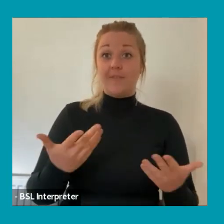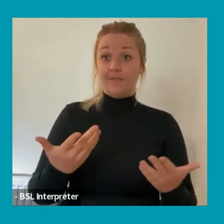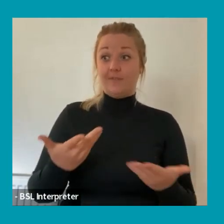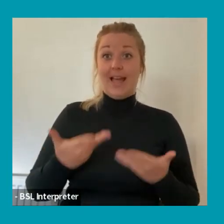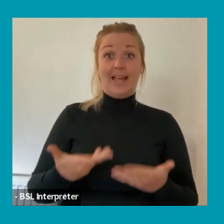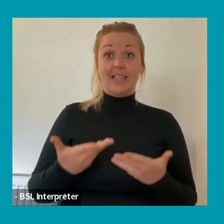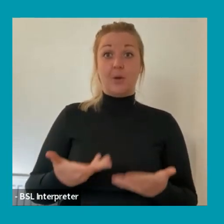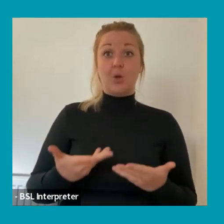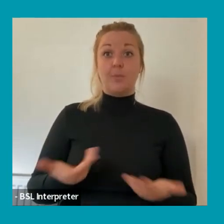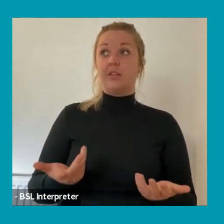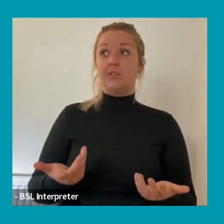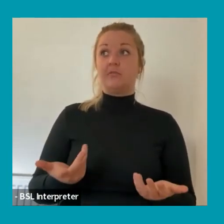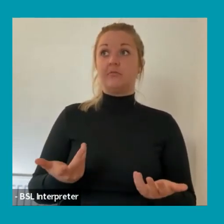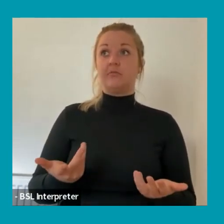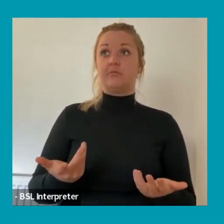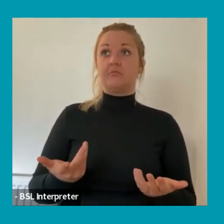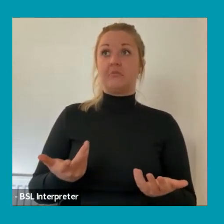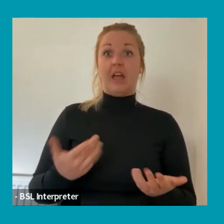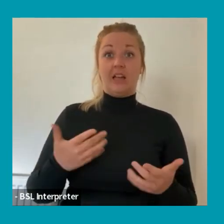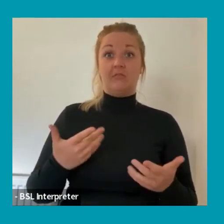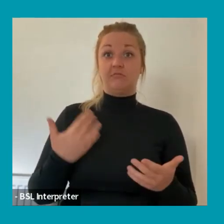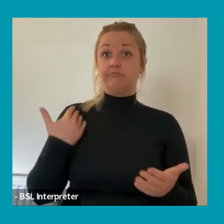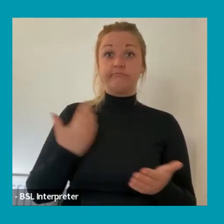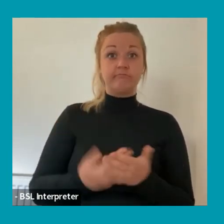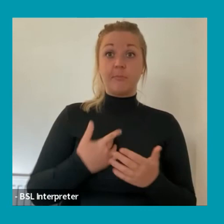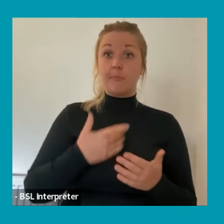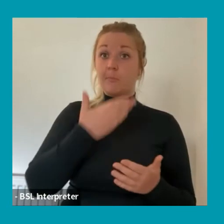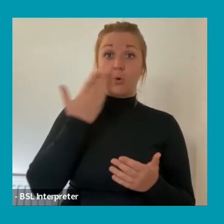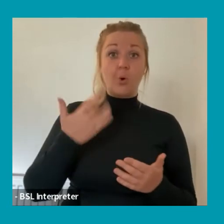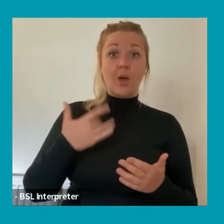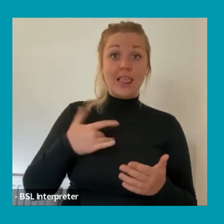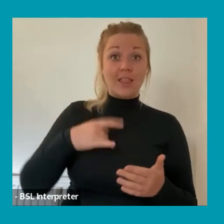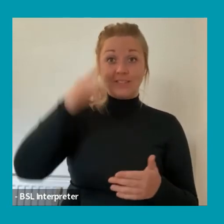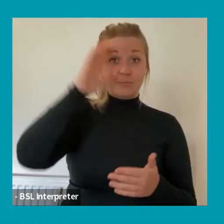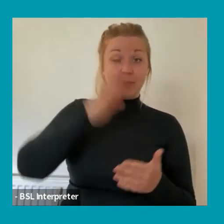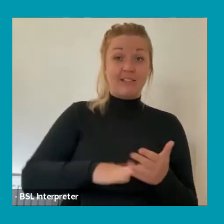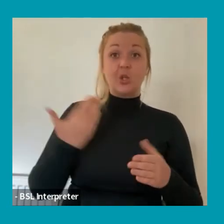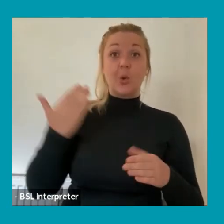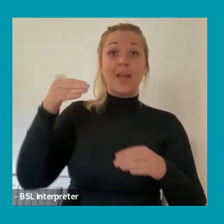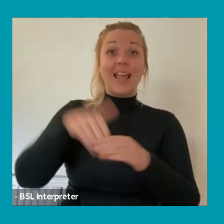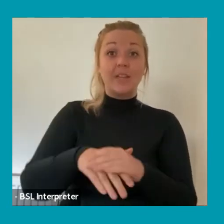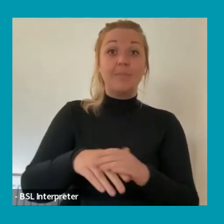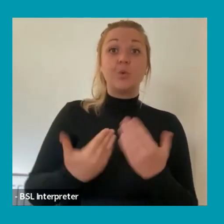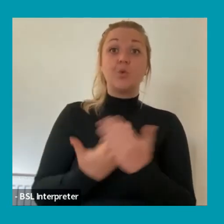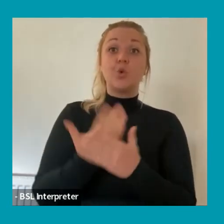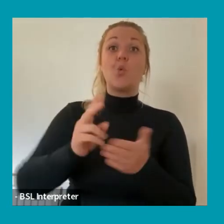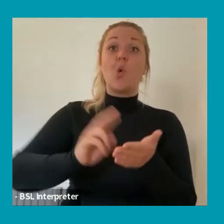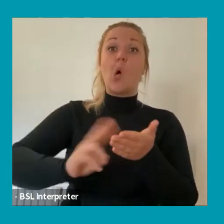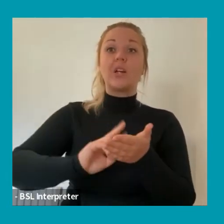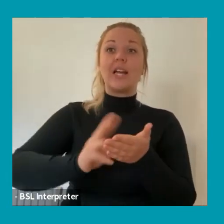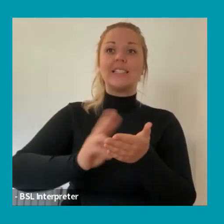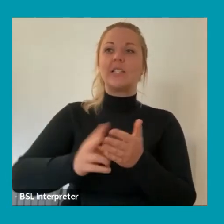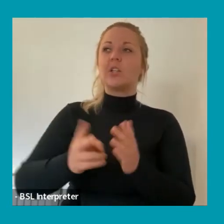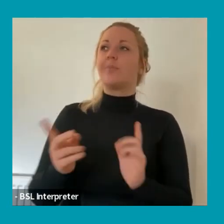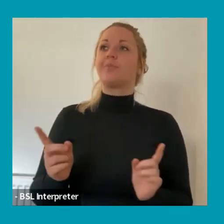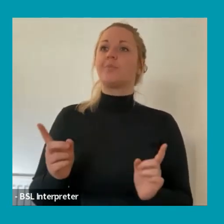If you were to go into a new organisation that, didn't have all of these things in place, what kind of things could organisations do?